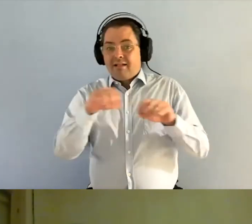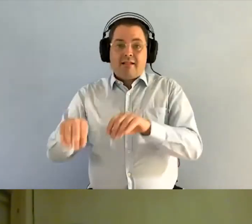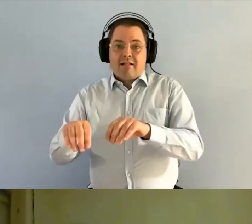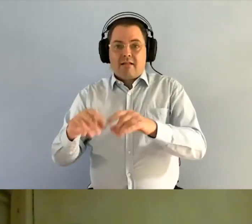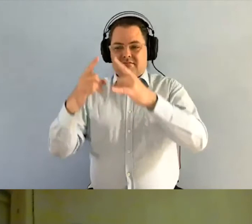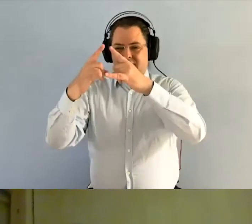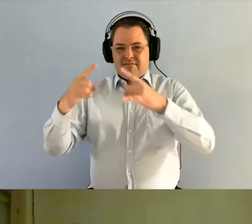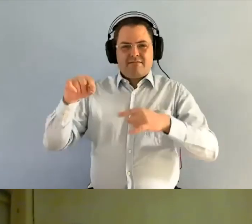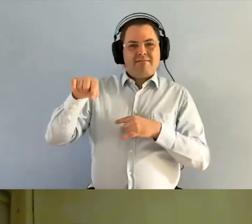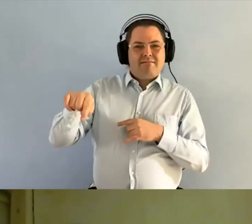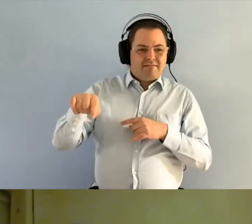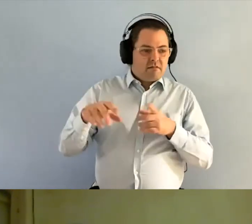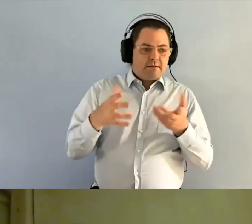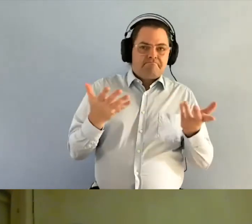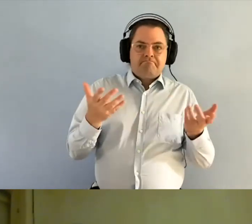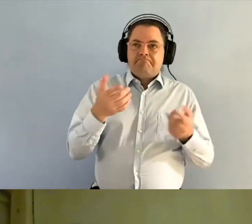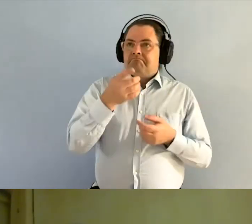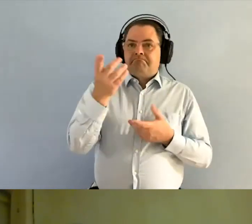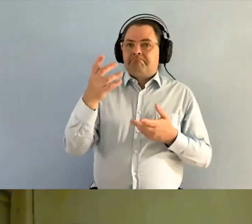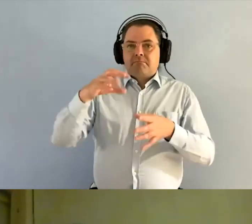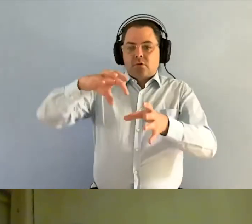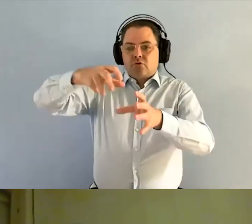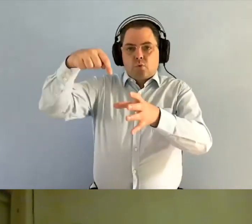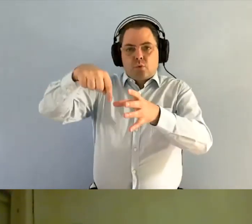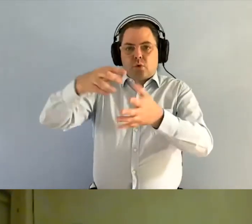And we had more cases of (?) nobody cared